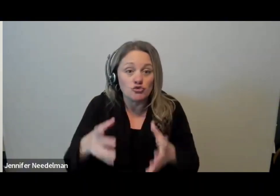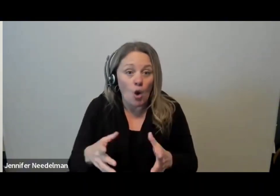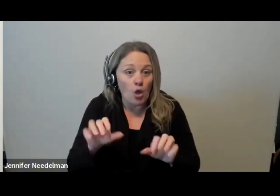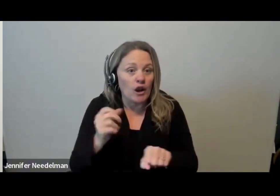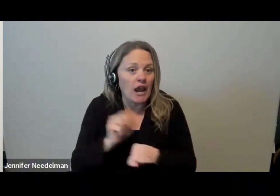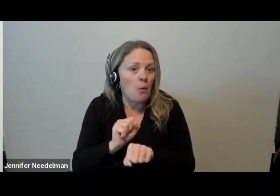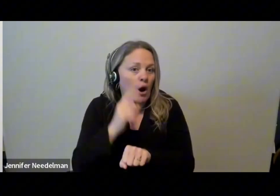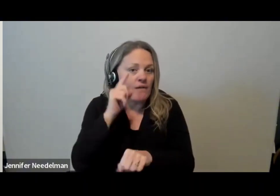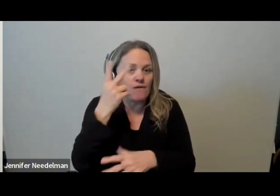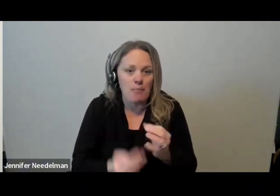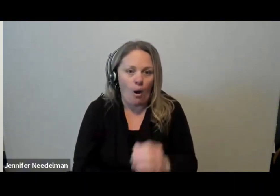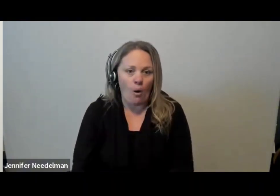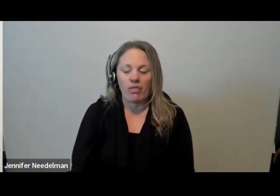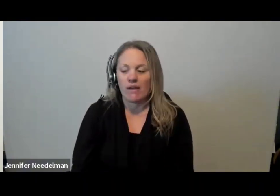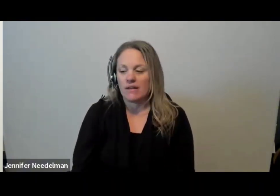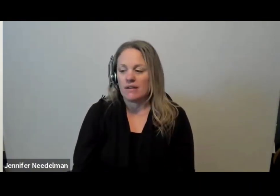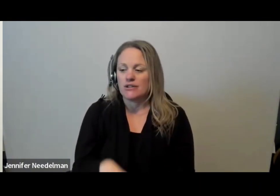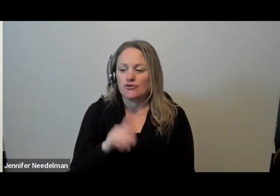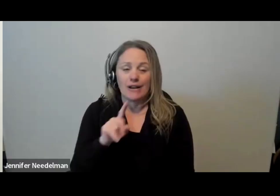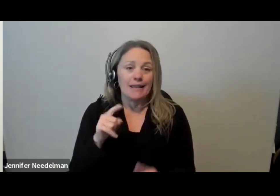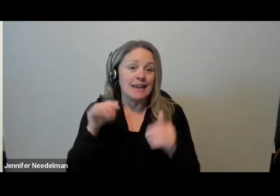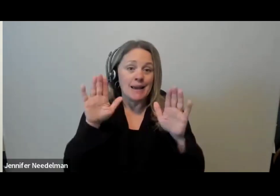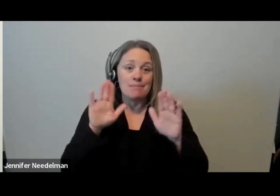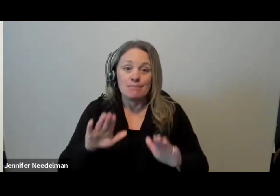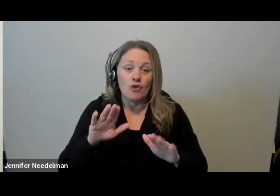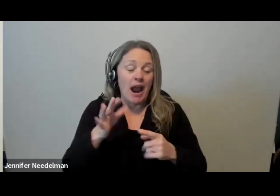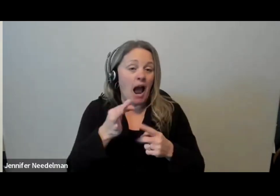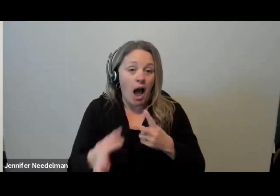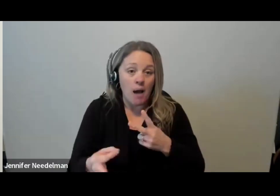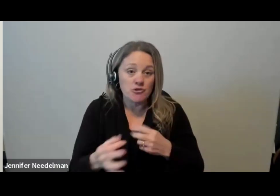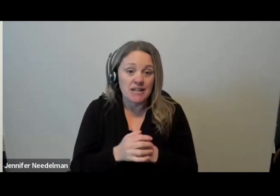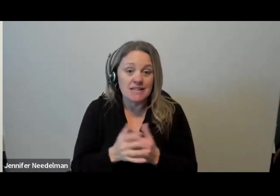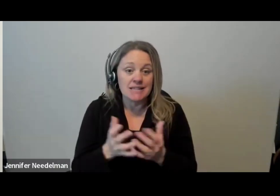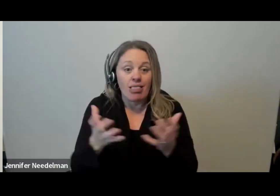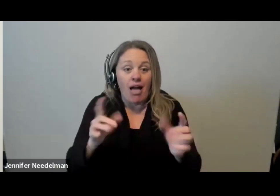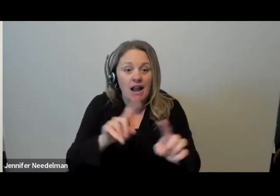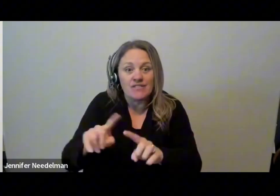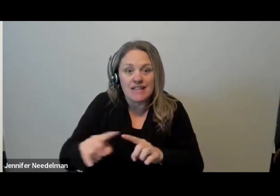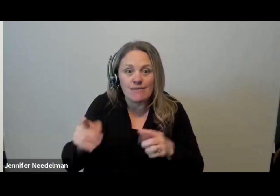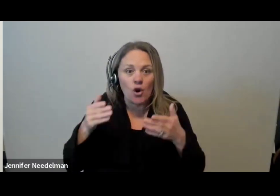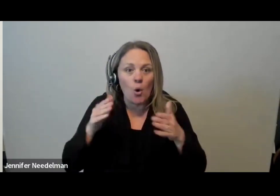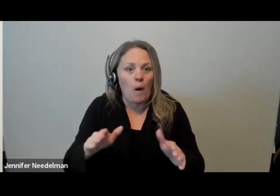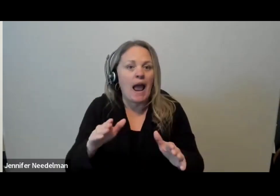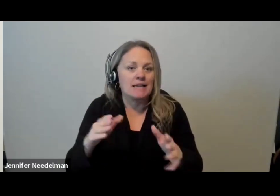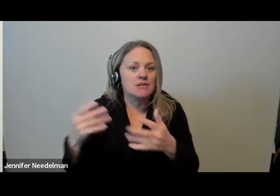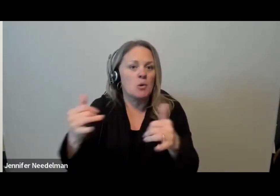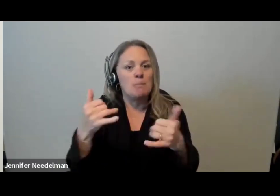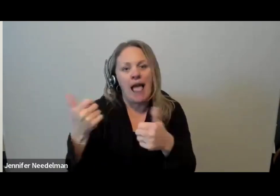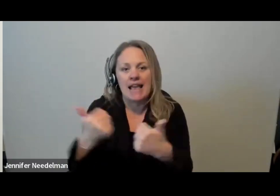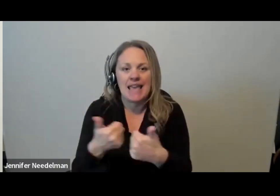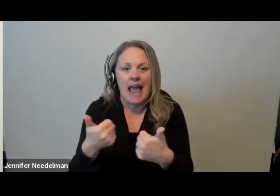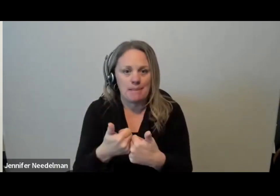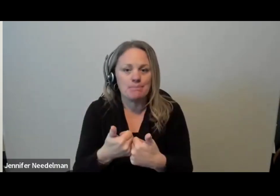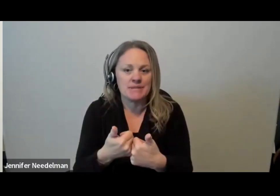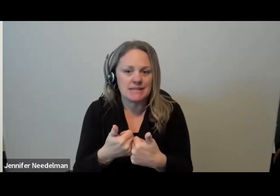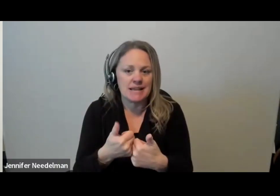But it's one of those amazing options where there's a lot of different ways to tap into those games and then there are a lot of different modes